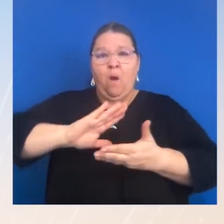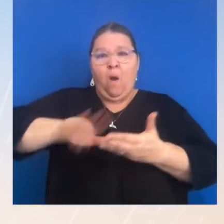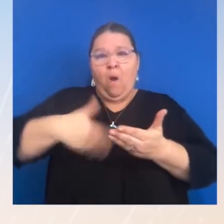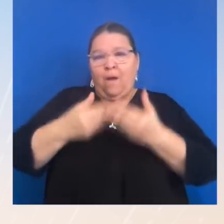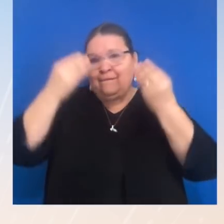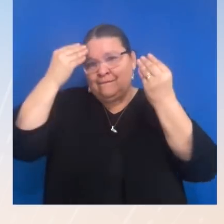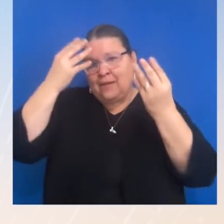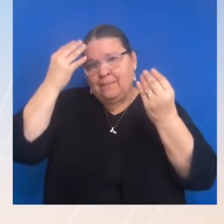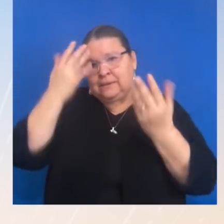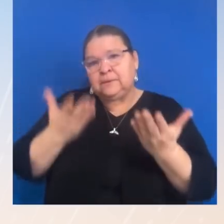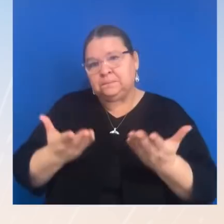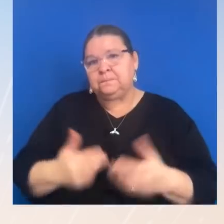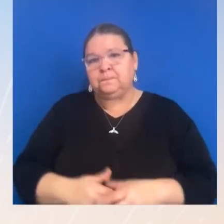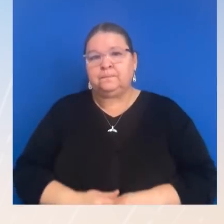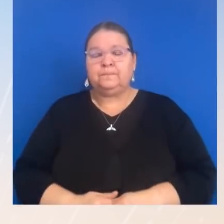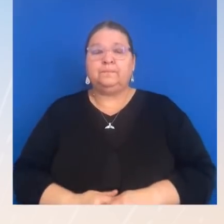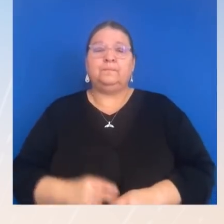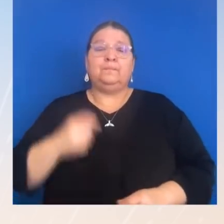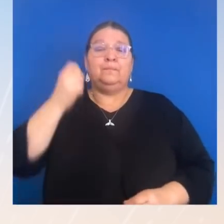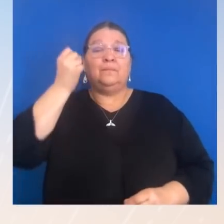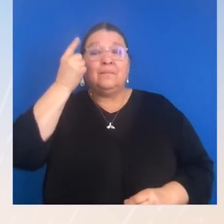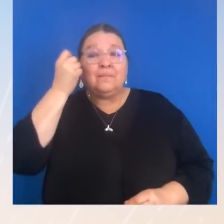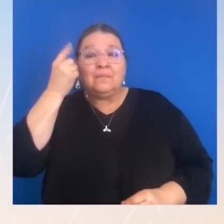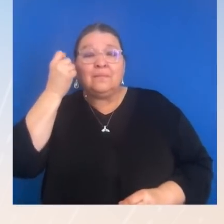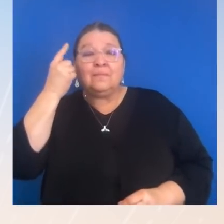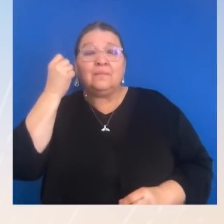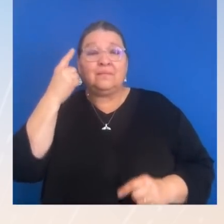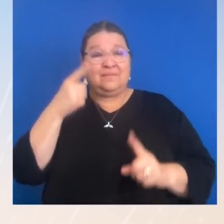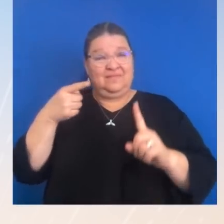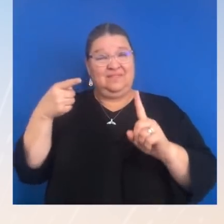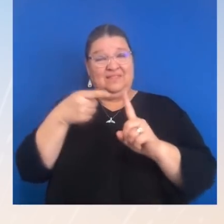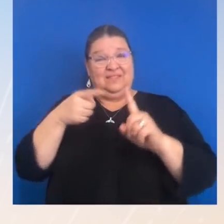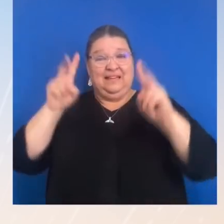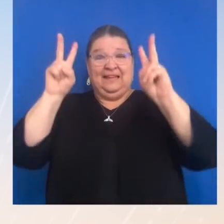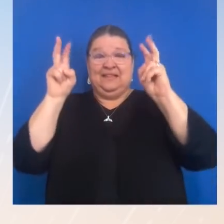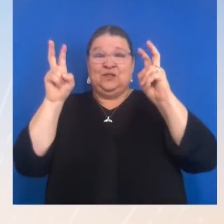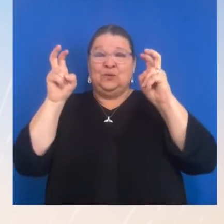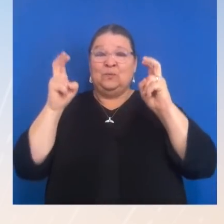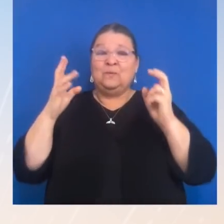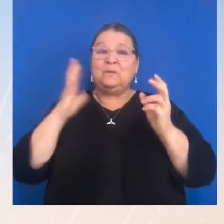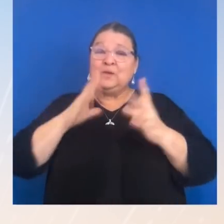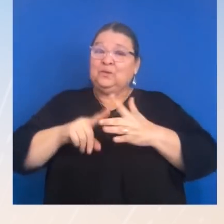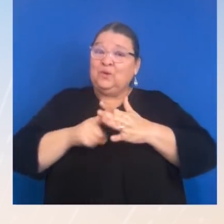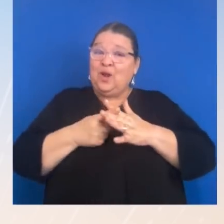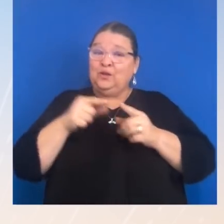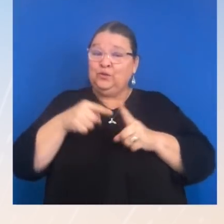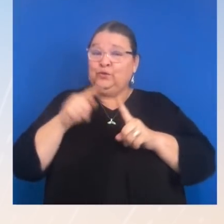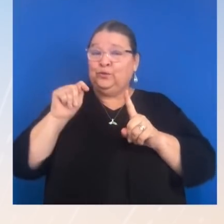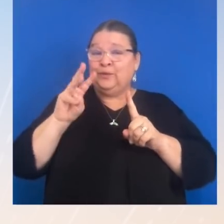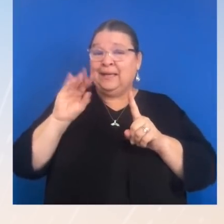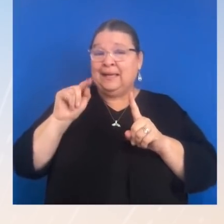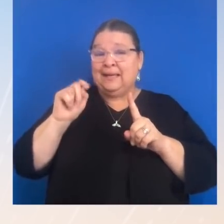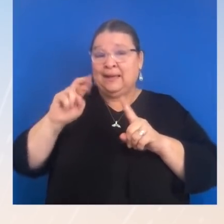one of the -- the main issue that prompted my Twitter thread yesterday was that Russia has a history